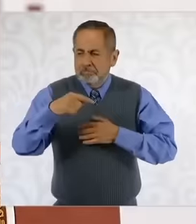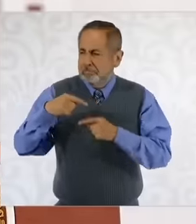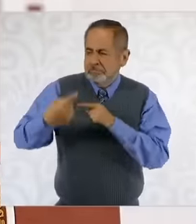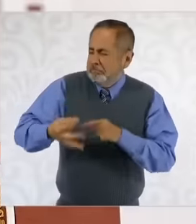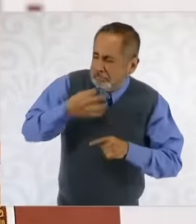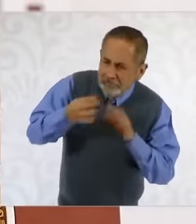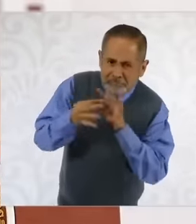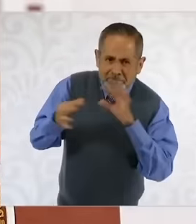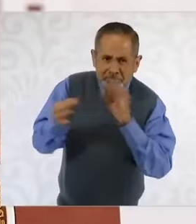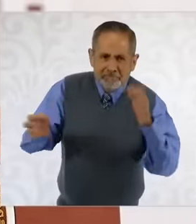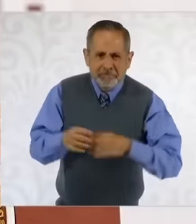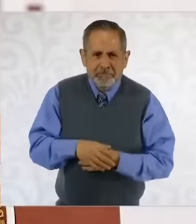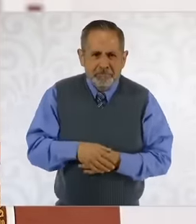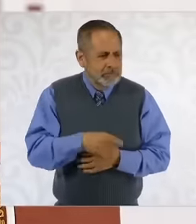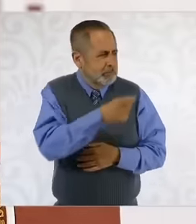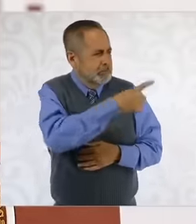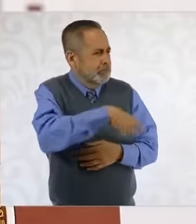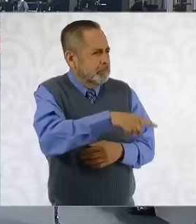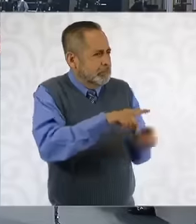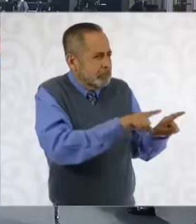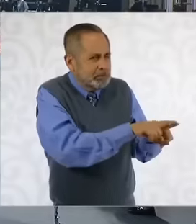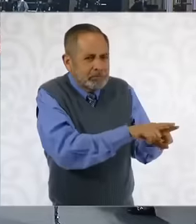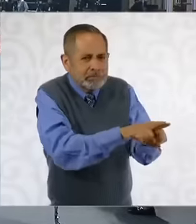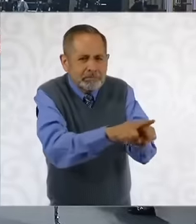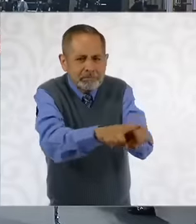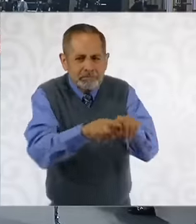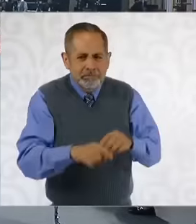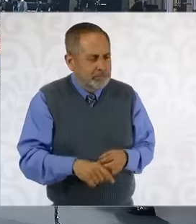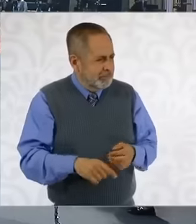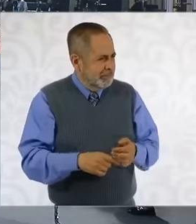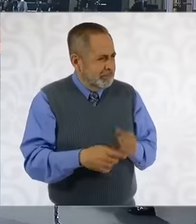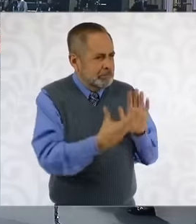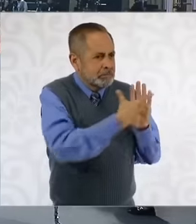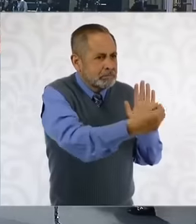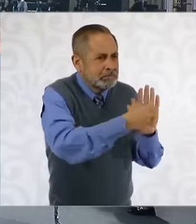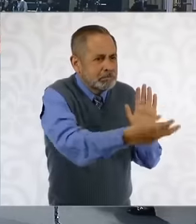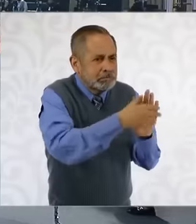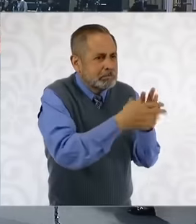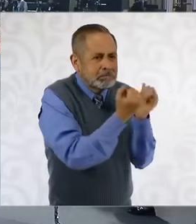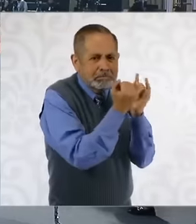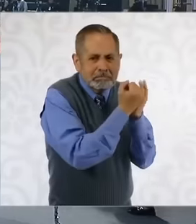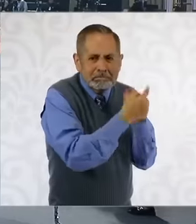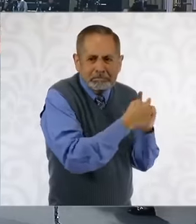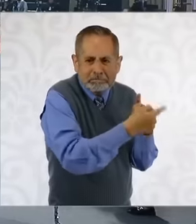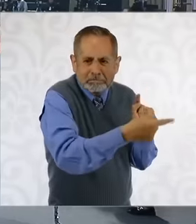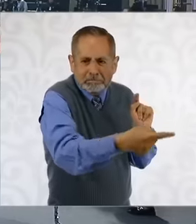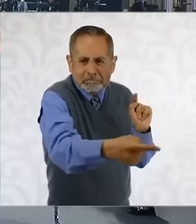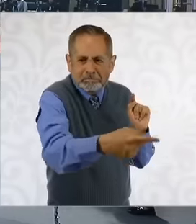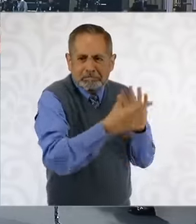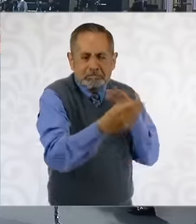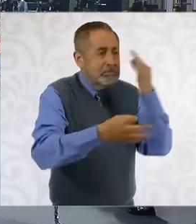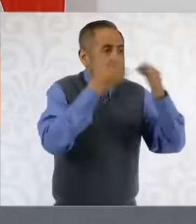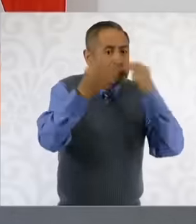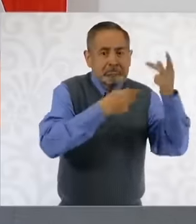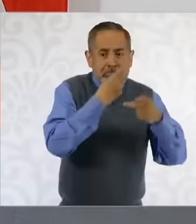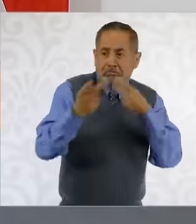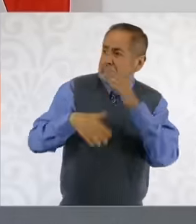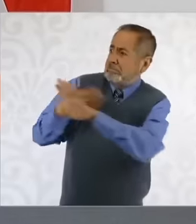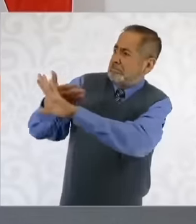everyone at the same time time synchronized swimming synchronized swimming is that one reads and I the truth is I don't